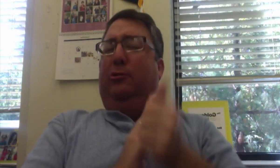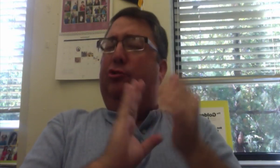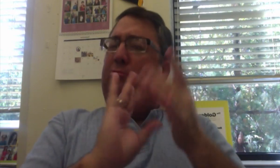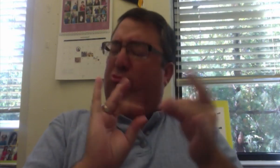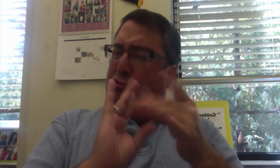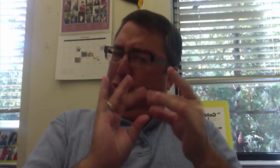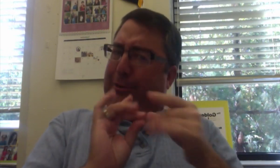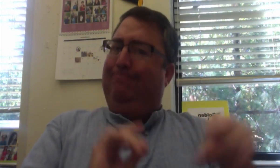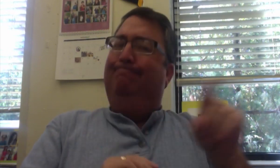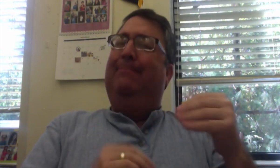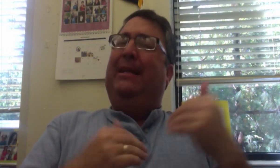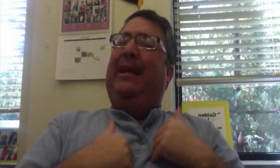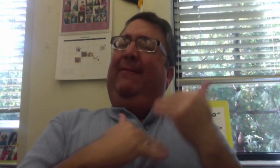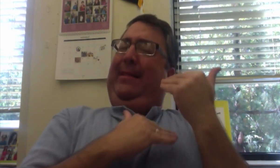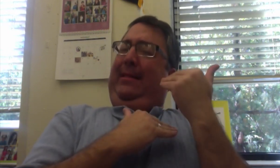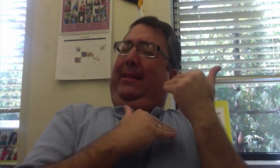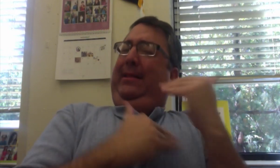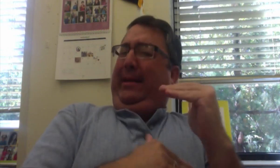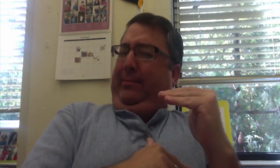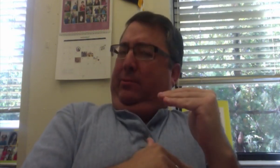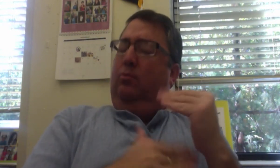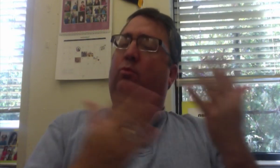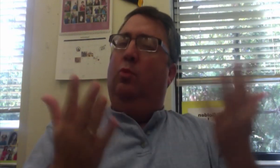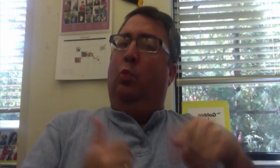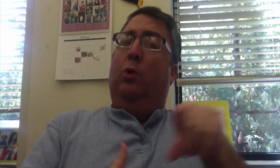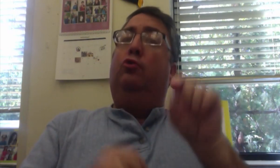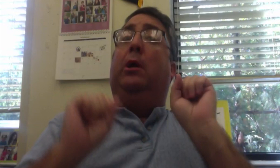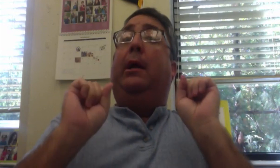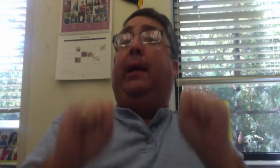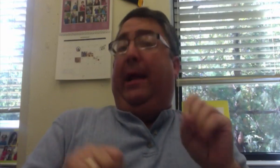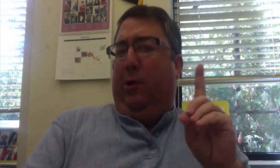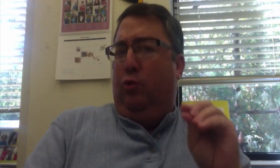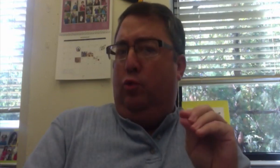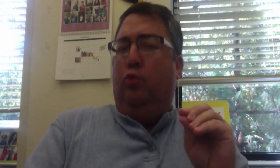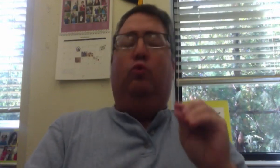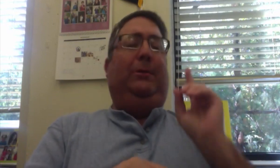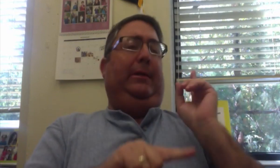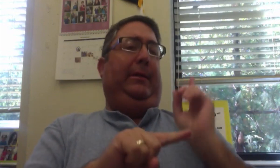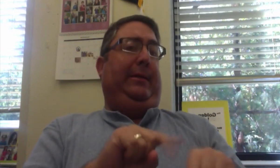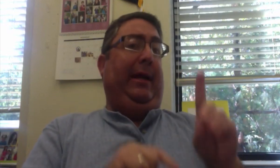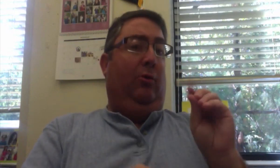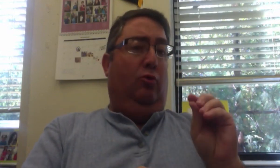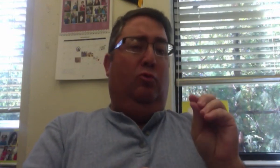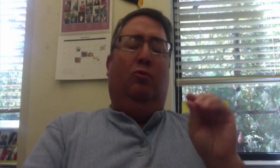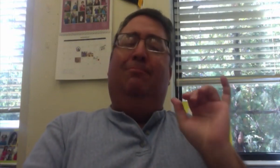Handshape Stories have a limit to what you can do and can't do within them.